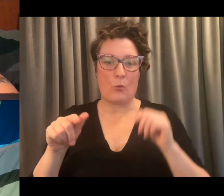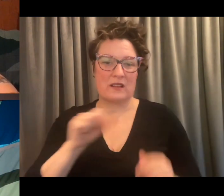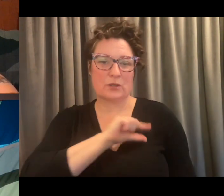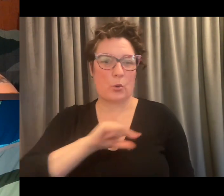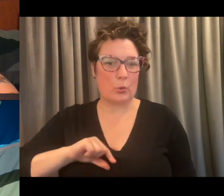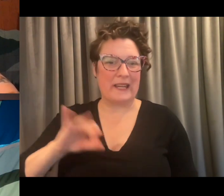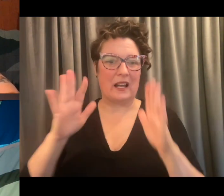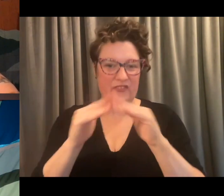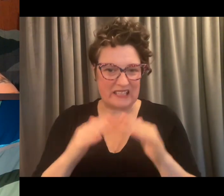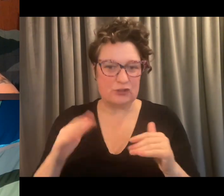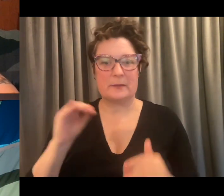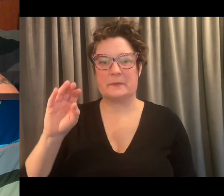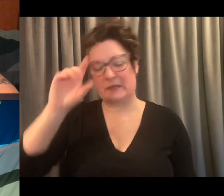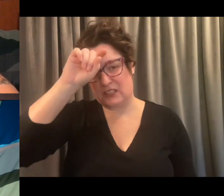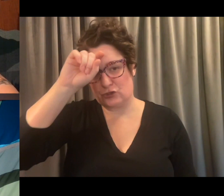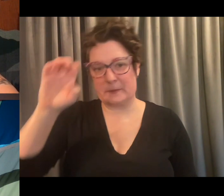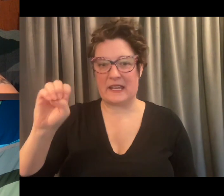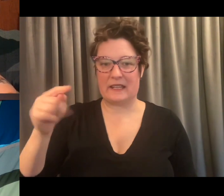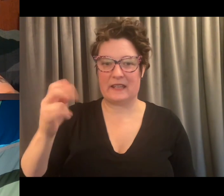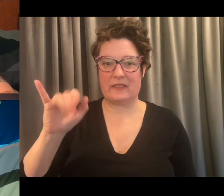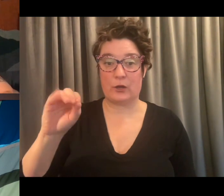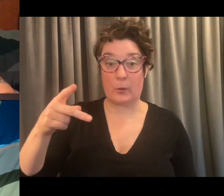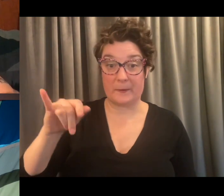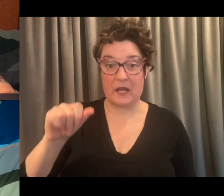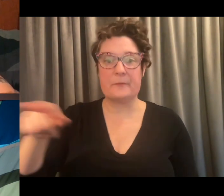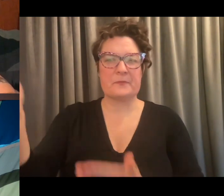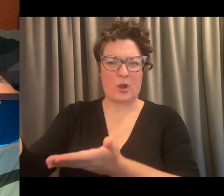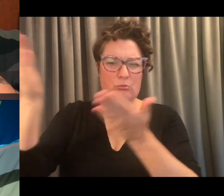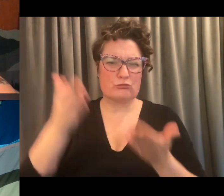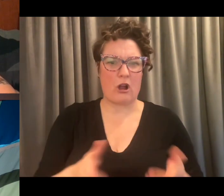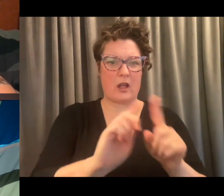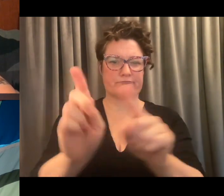And she brought all these gifts with her and one of the gifts she brought